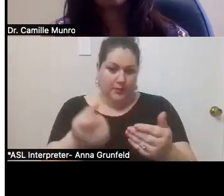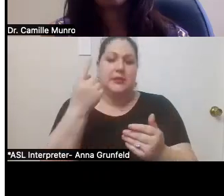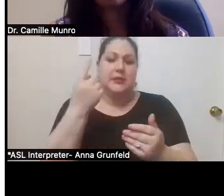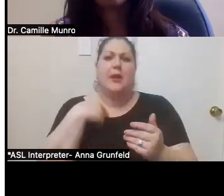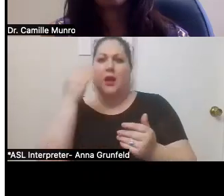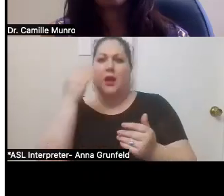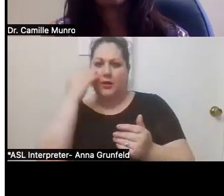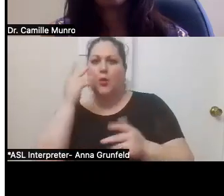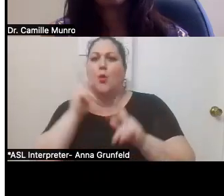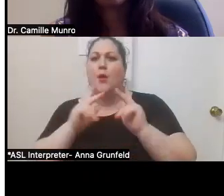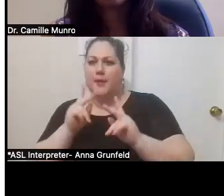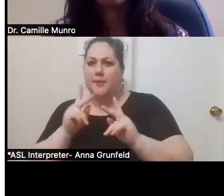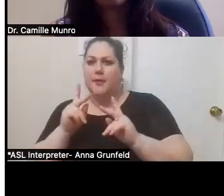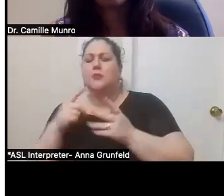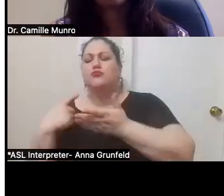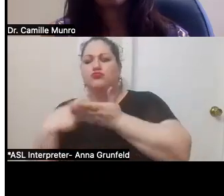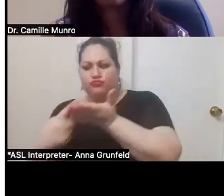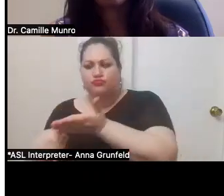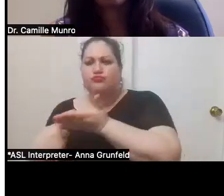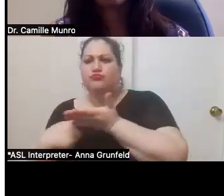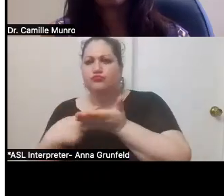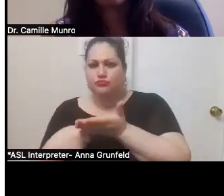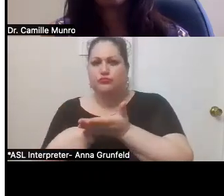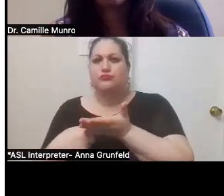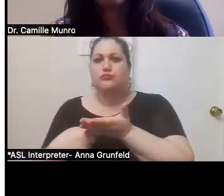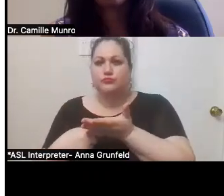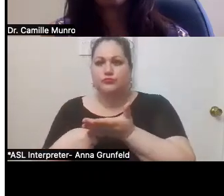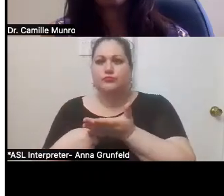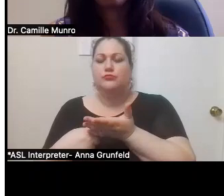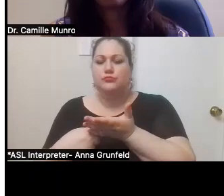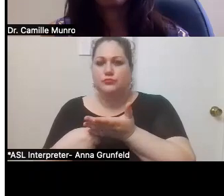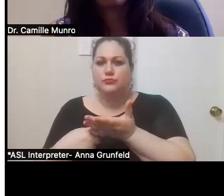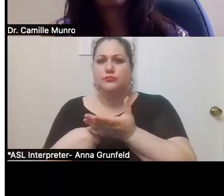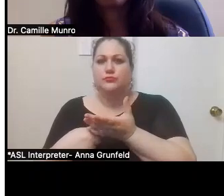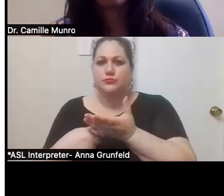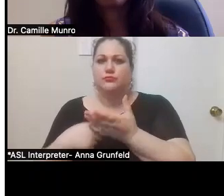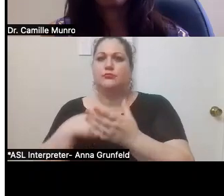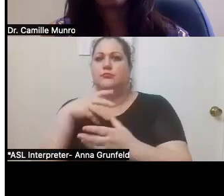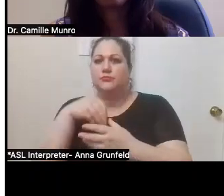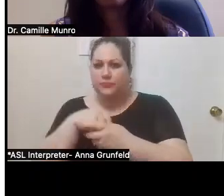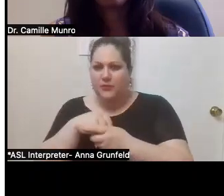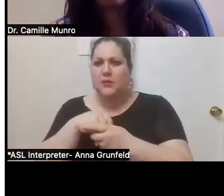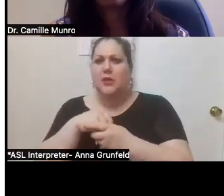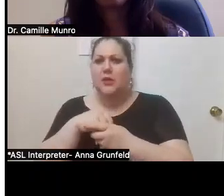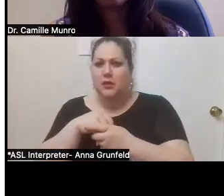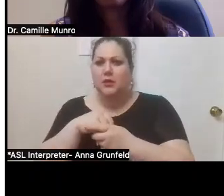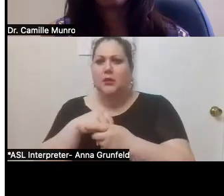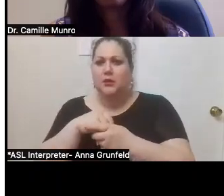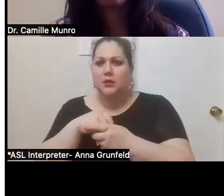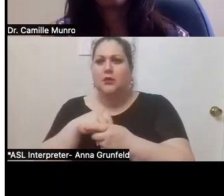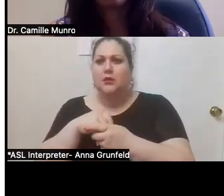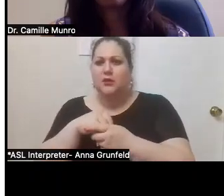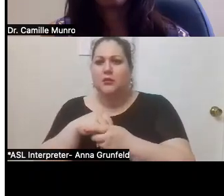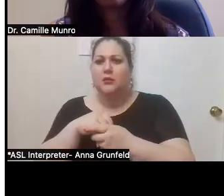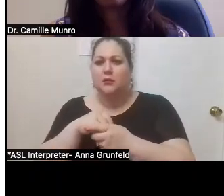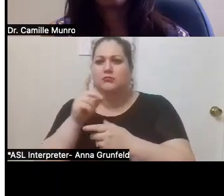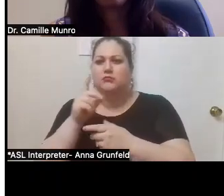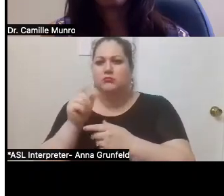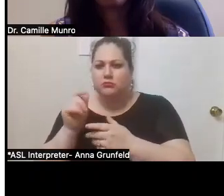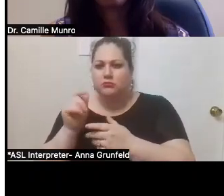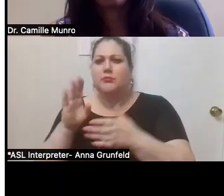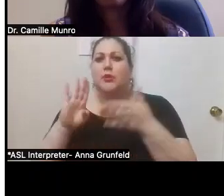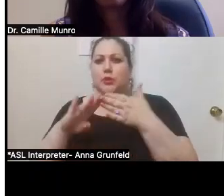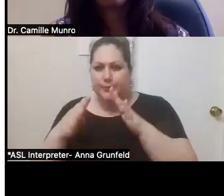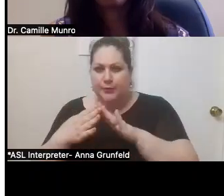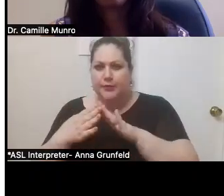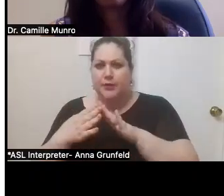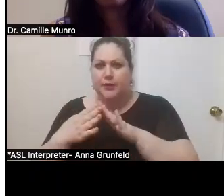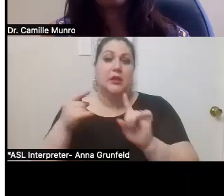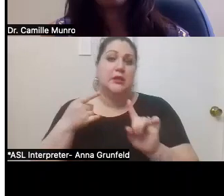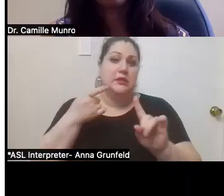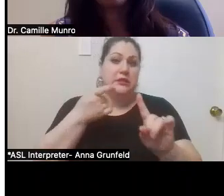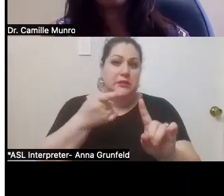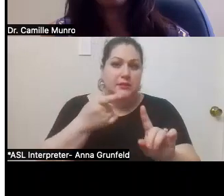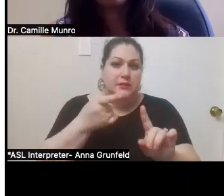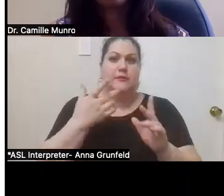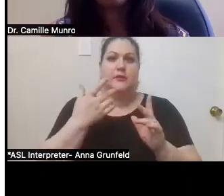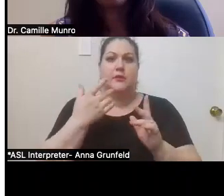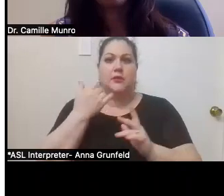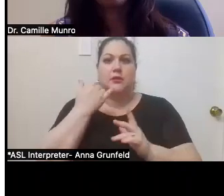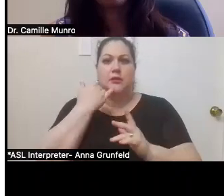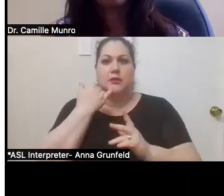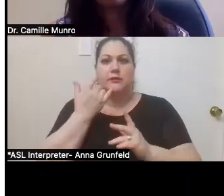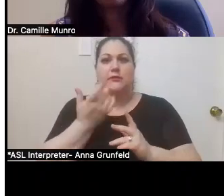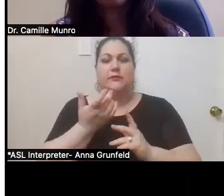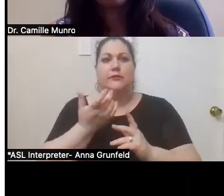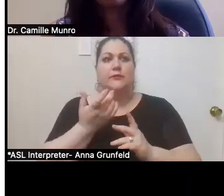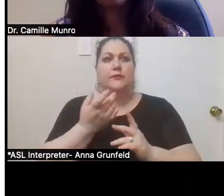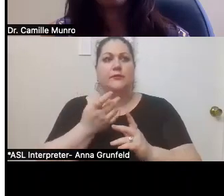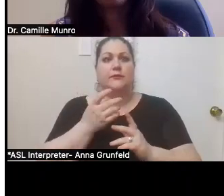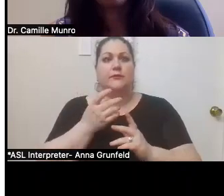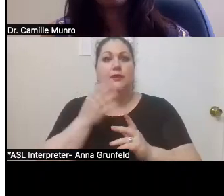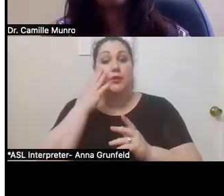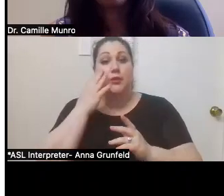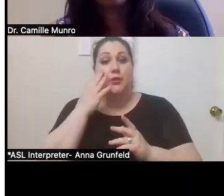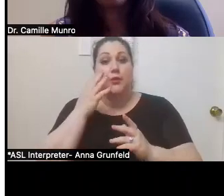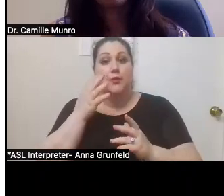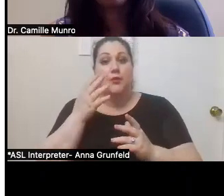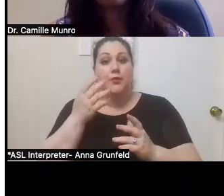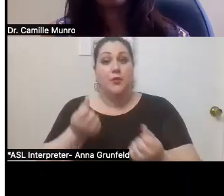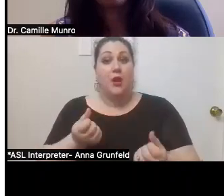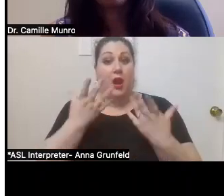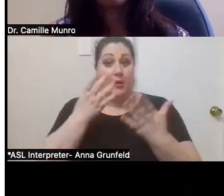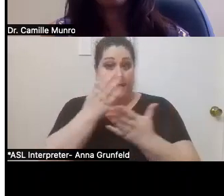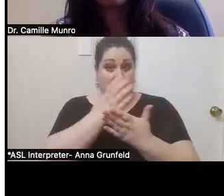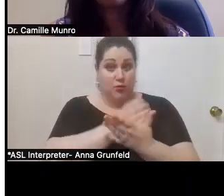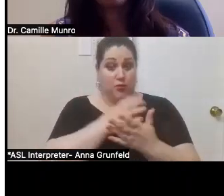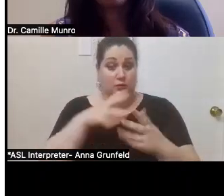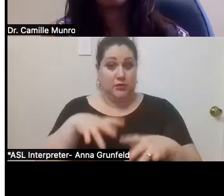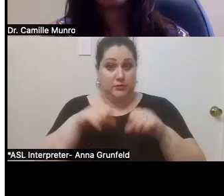among the EDI community specifically whether course load is an impact on entrance requirements.